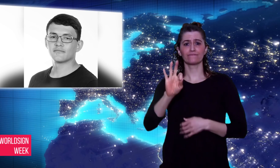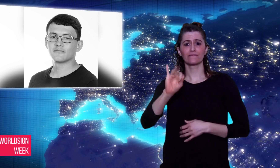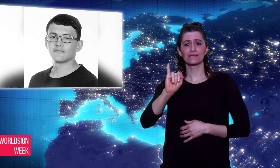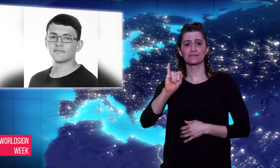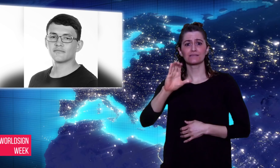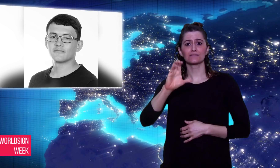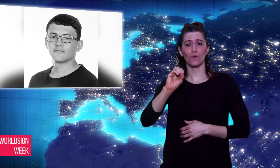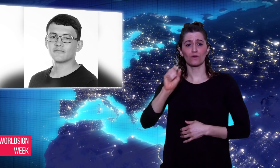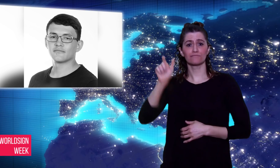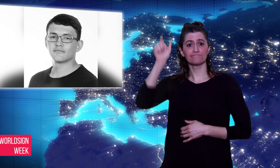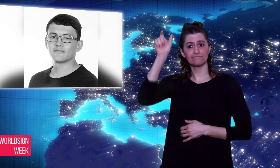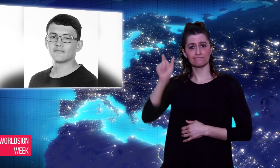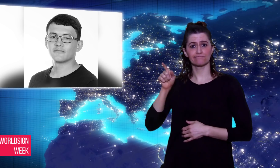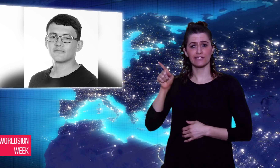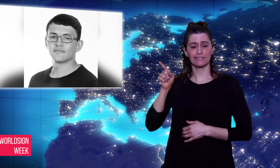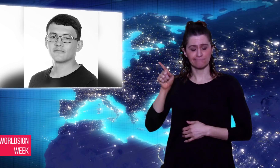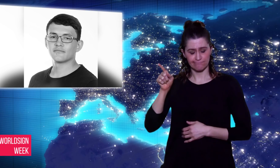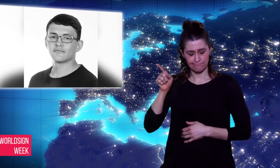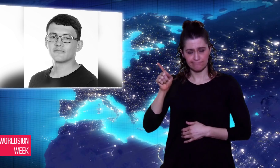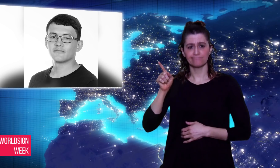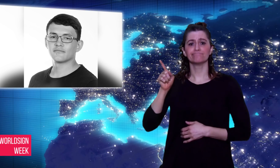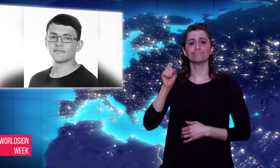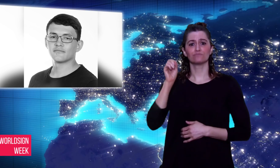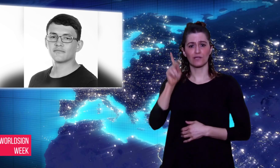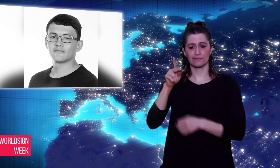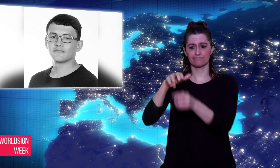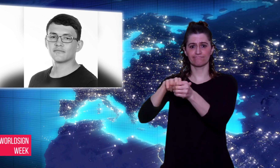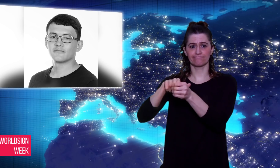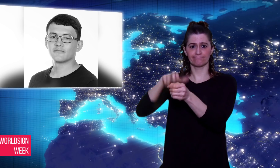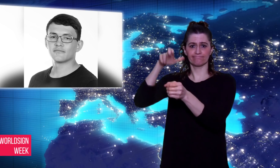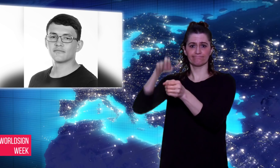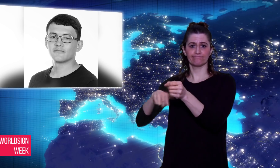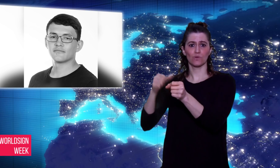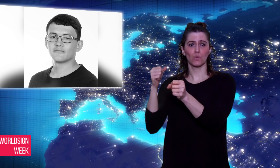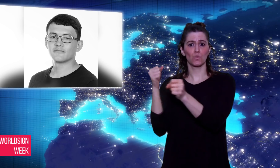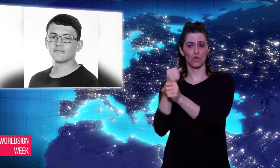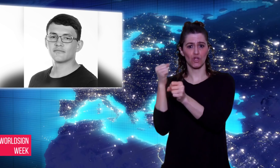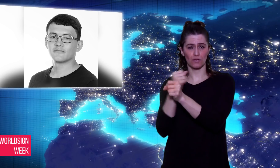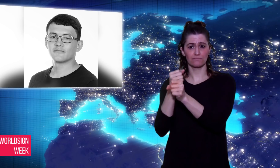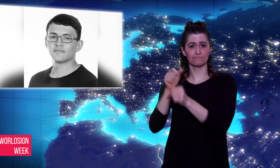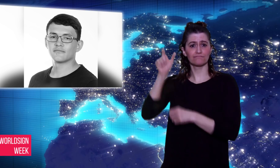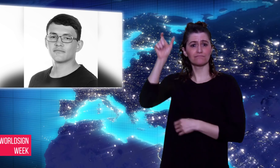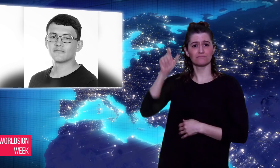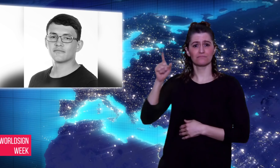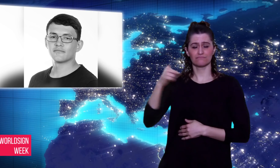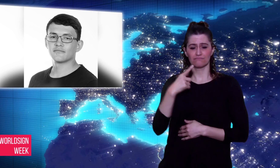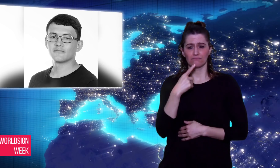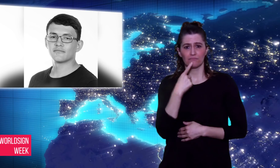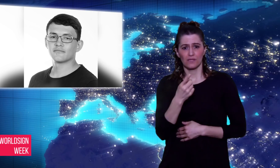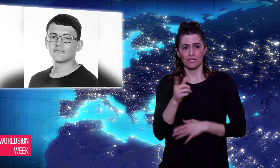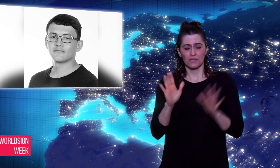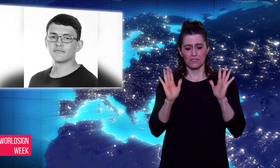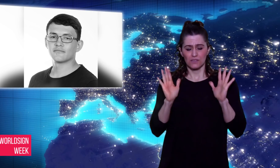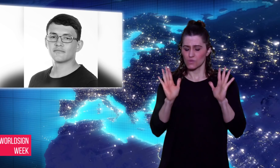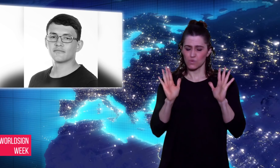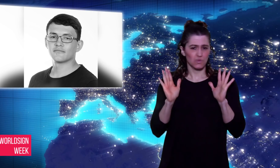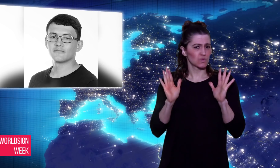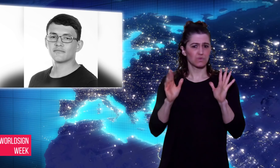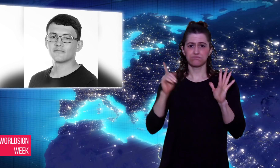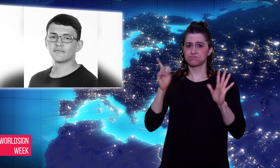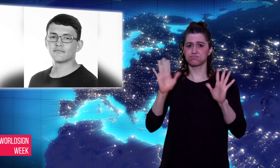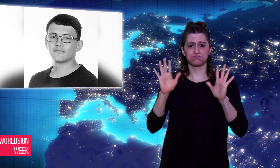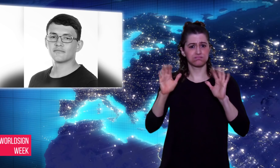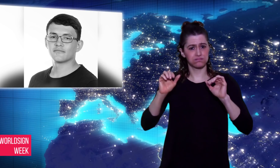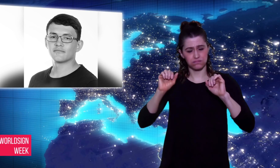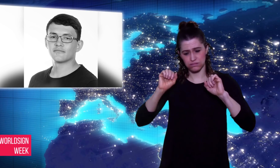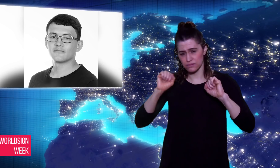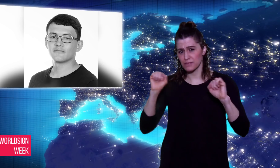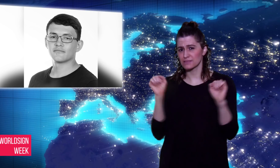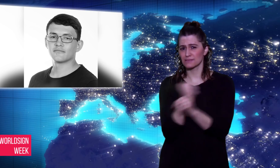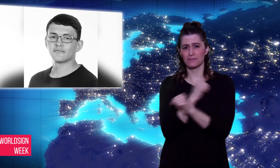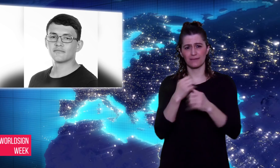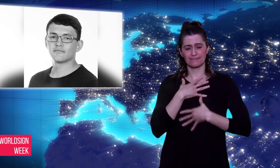resigned from his post, saying “he could